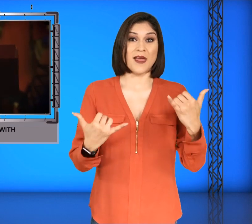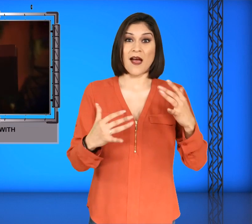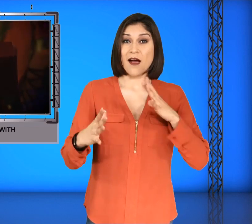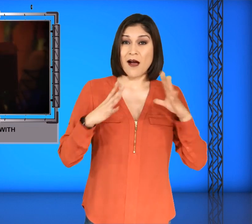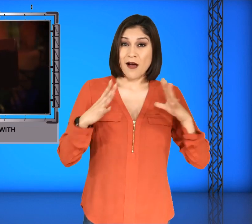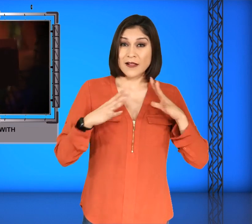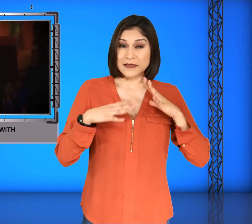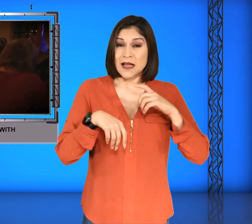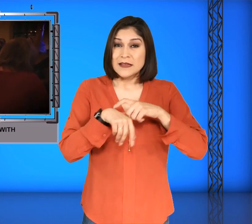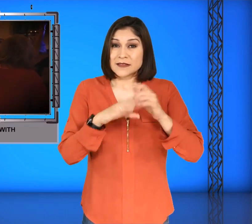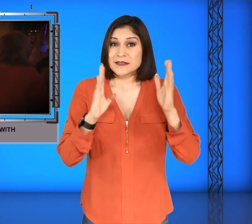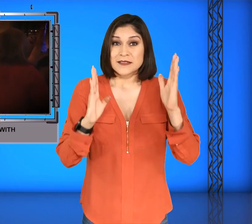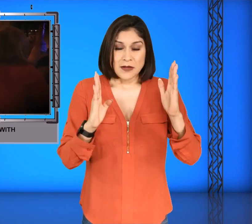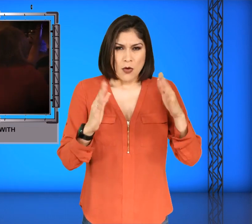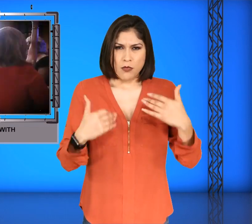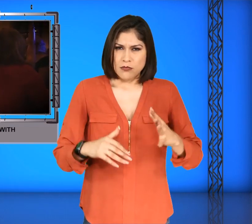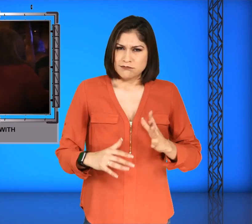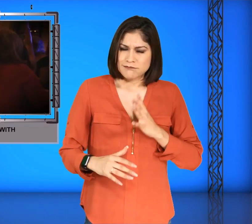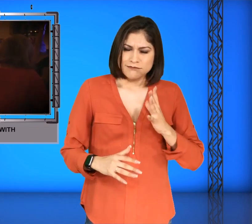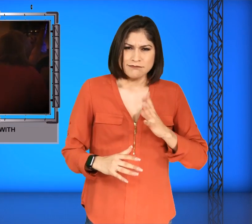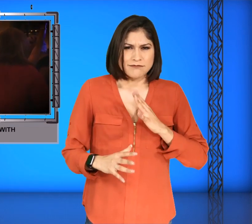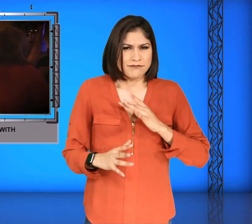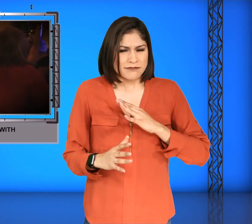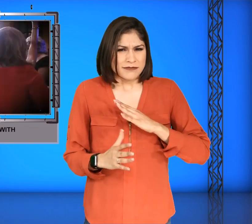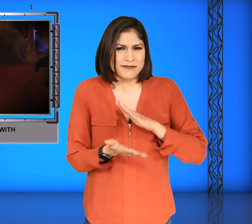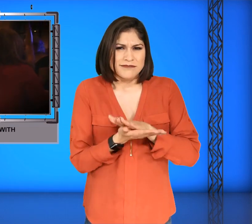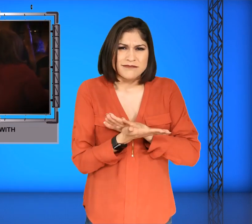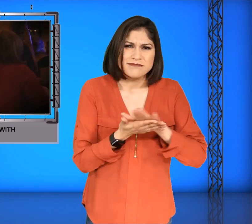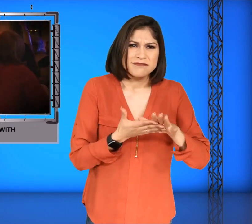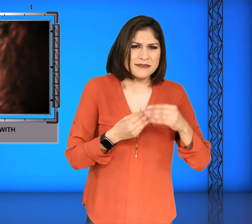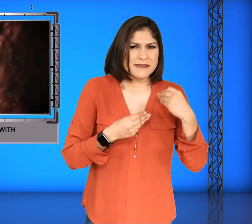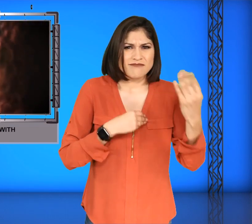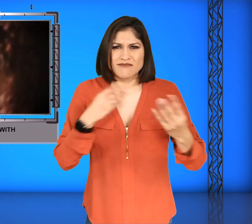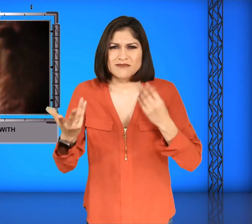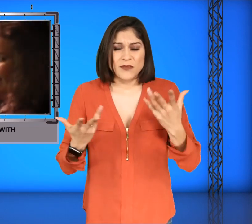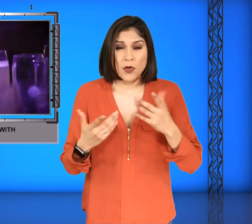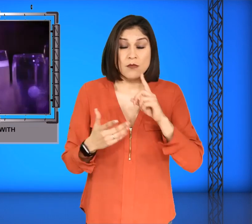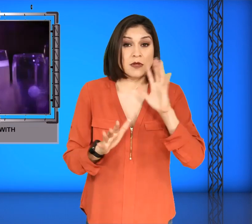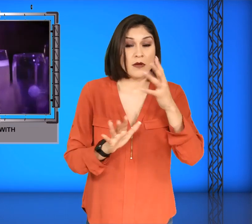It is the season of generosity.